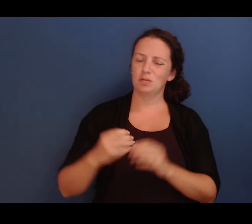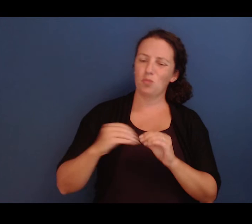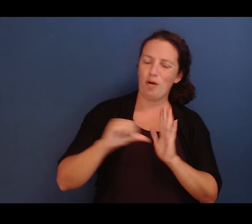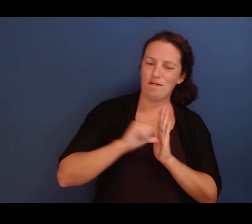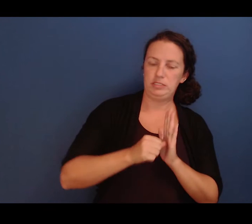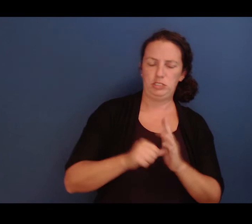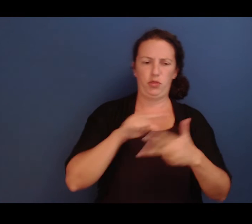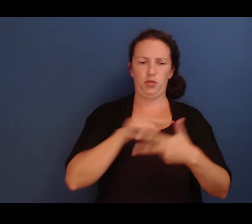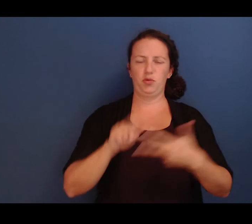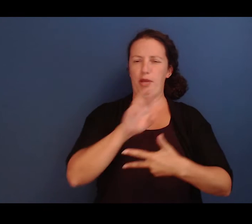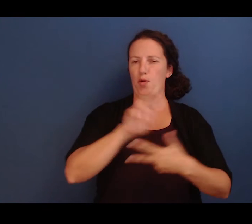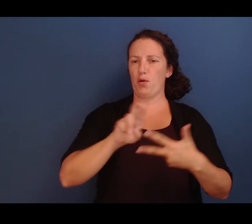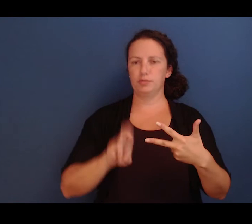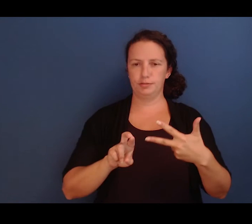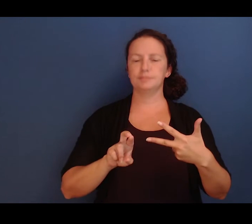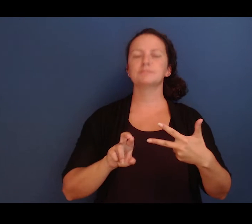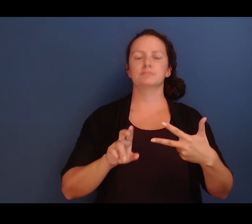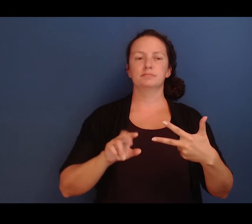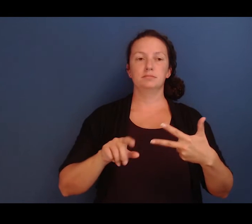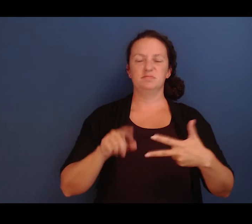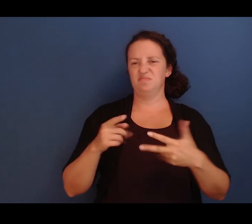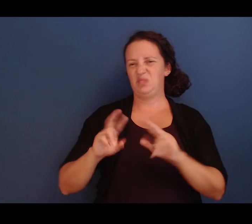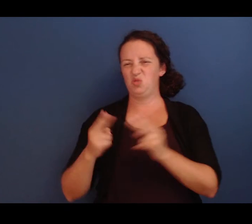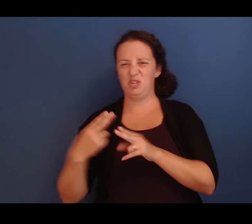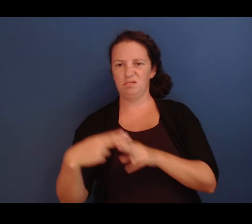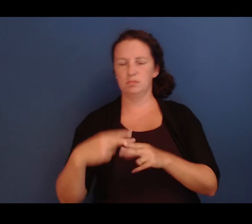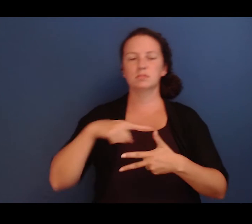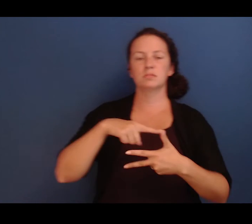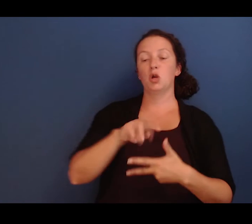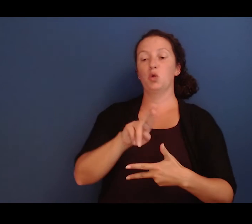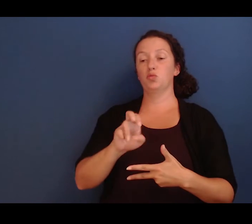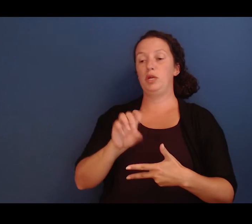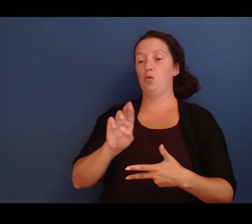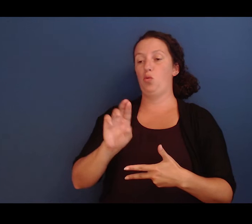on the three R's as we call them at the union, the three R's meaning reorganization, what's